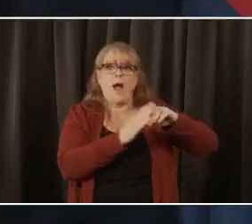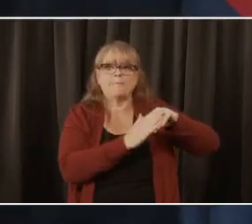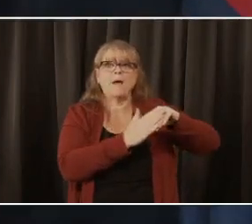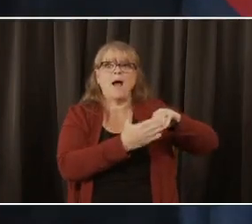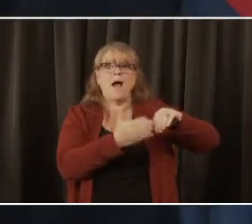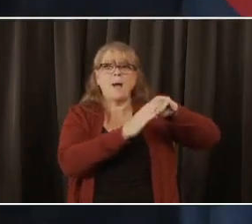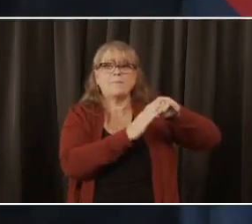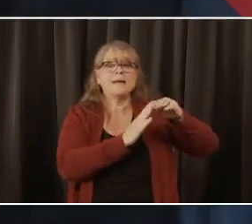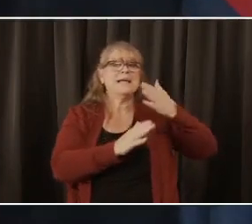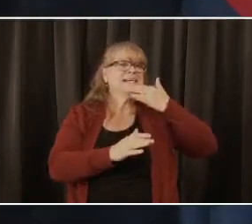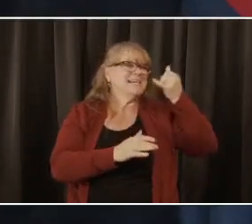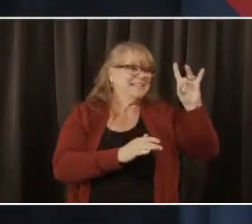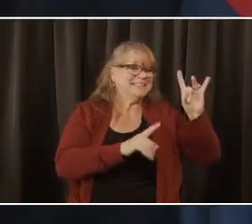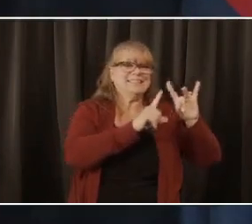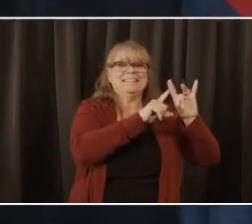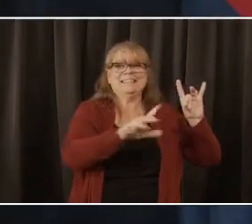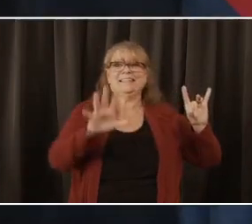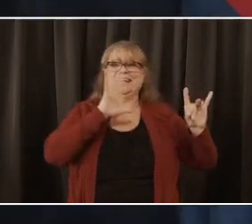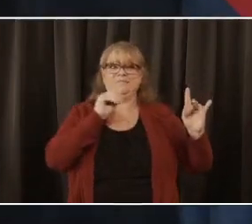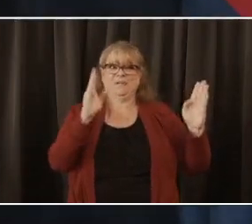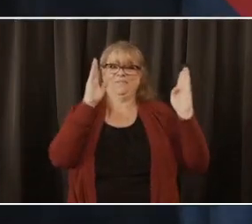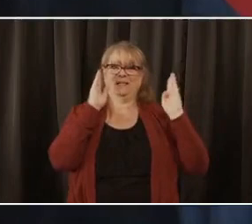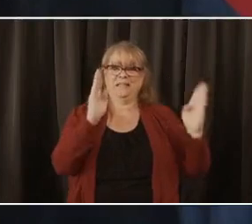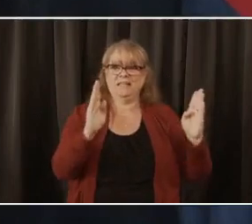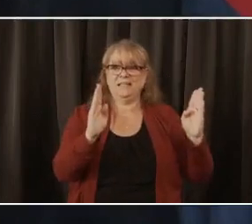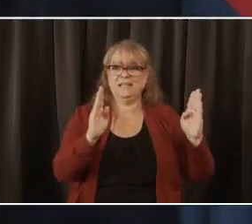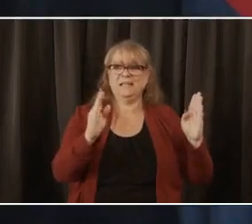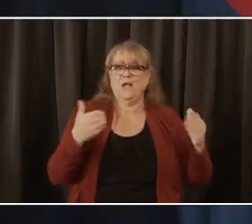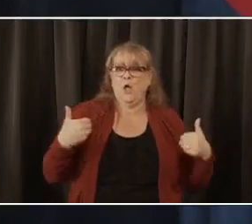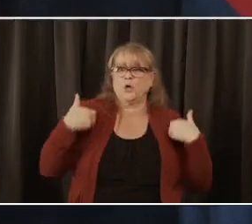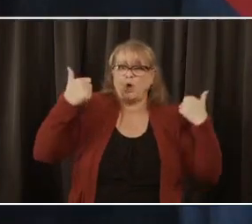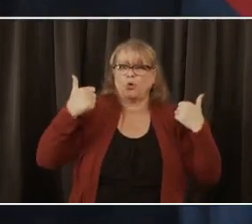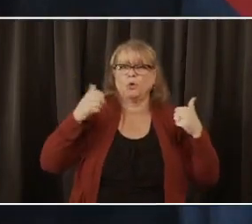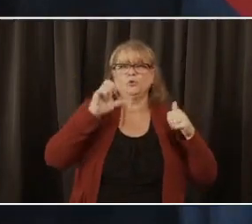50. By the end of May everybody who wants to will be able to get it probably even sooner,